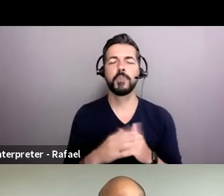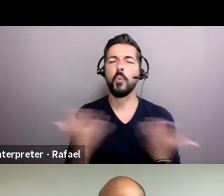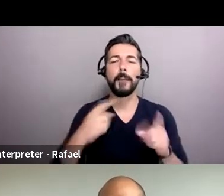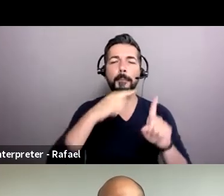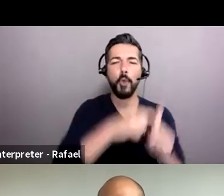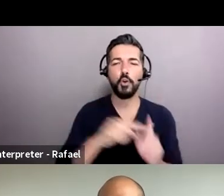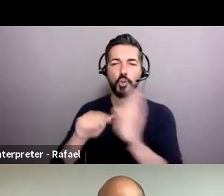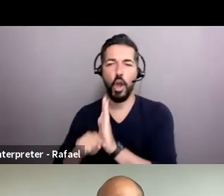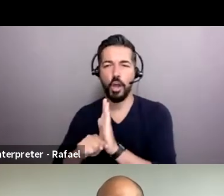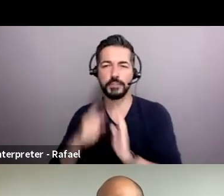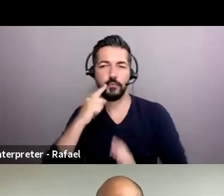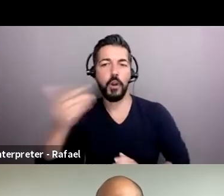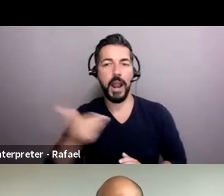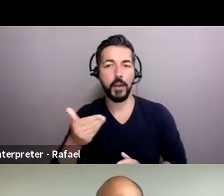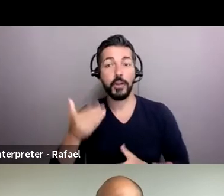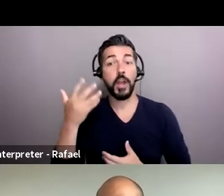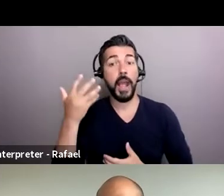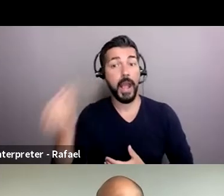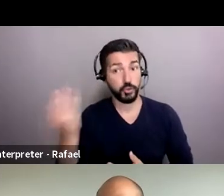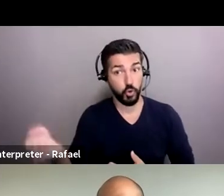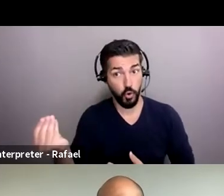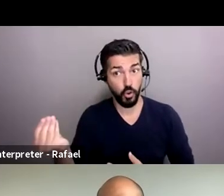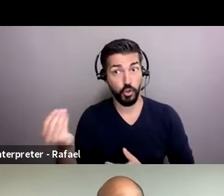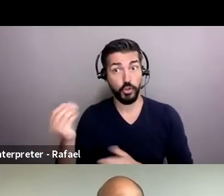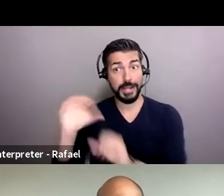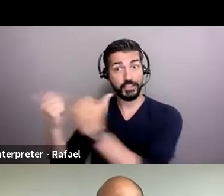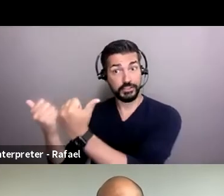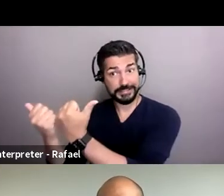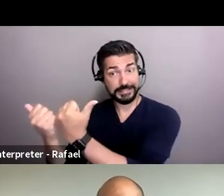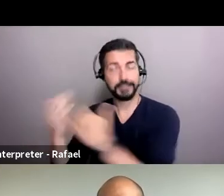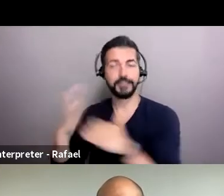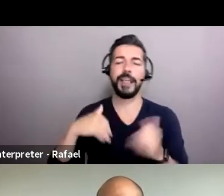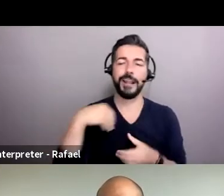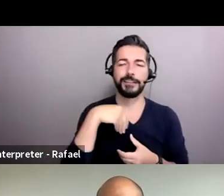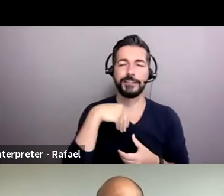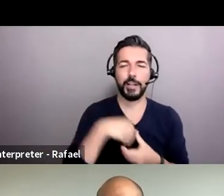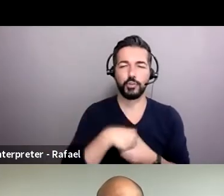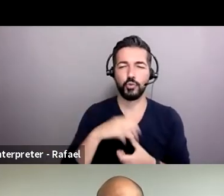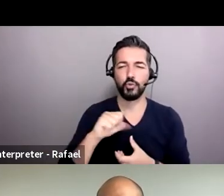external hiring an external search agency versus doing SEO in house?